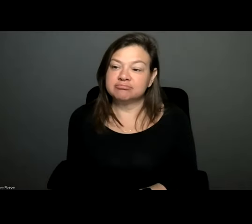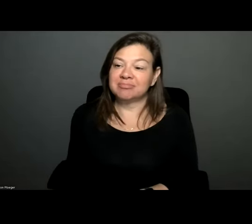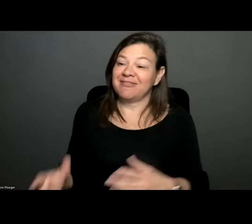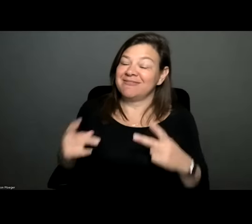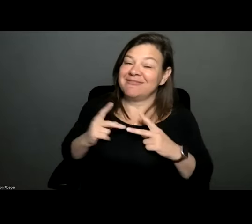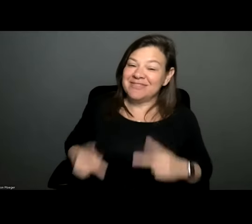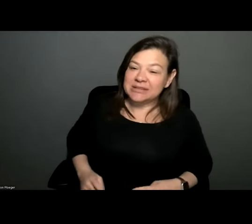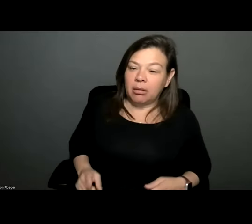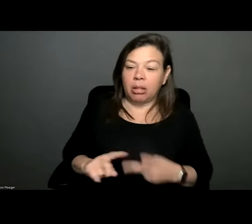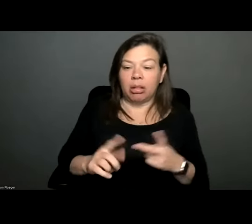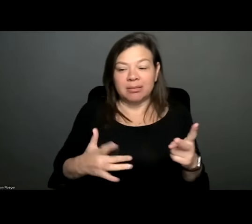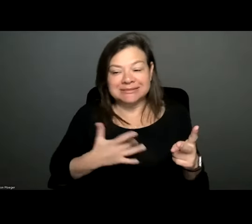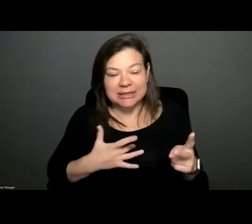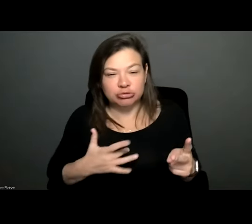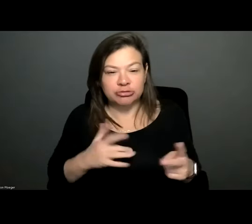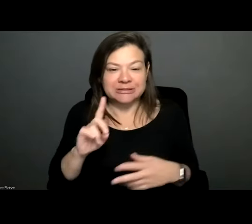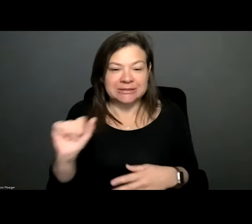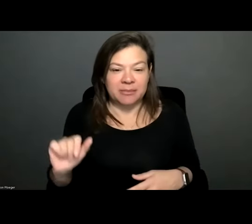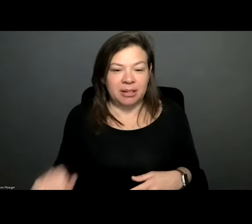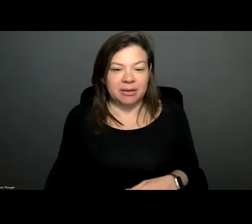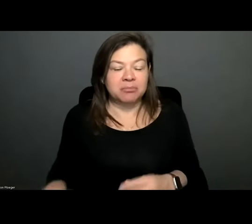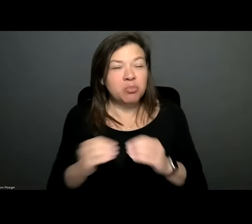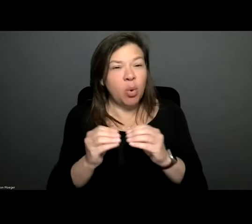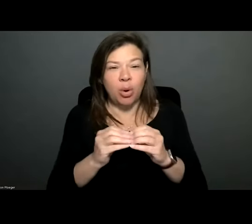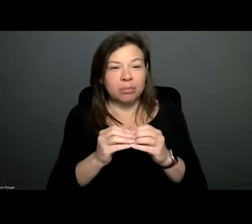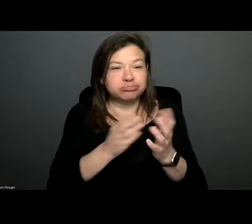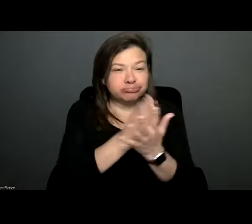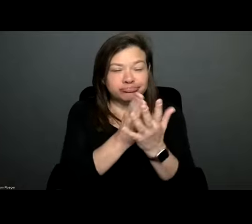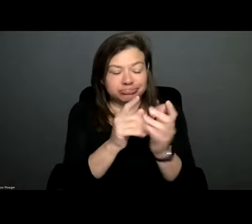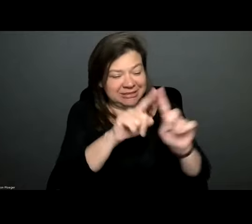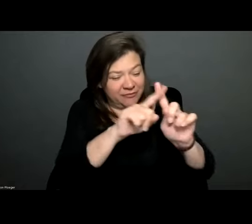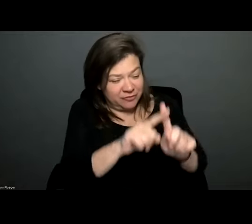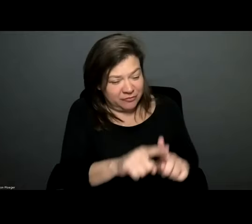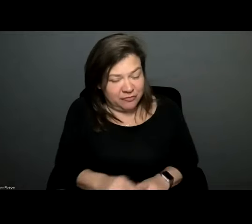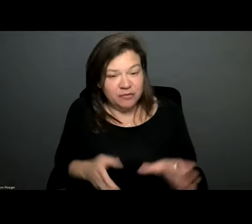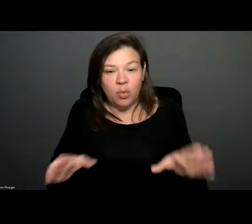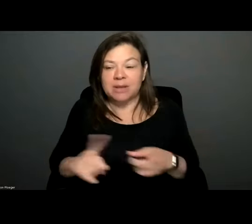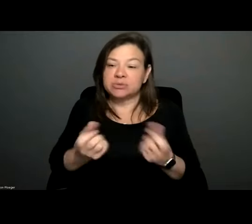sensory disabilities, all these really find ways to be able to express themselves.